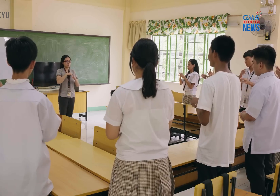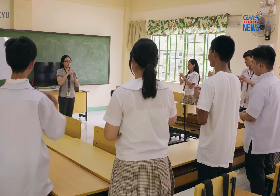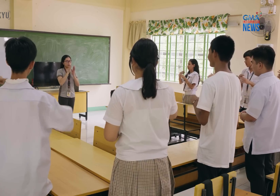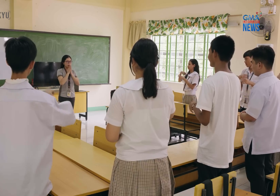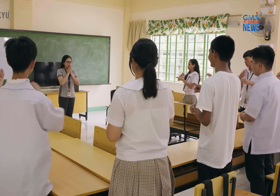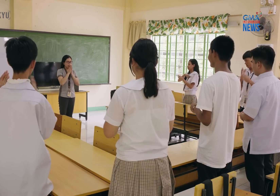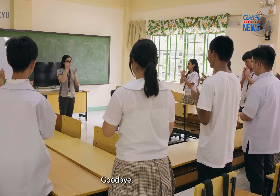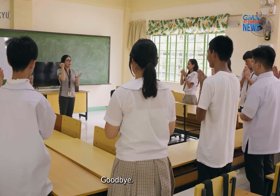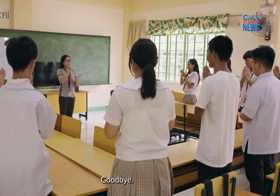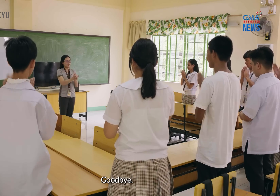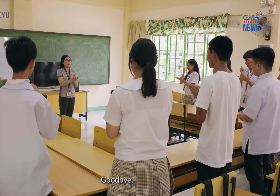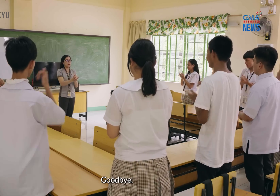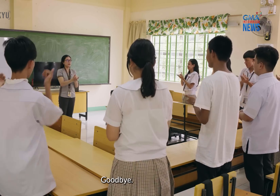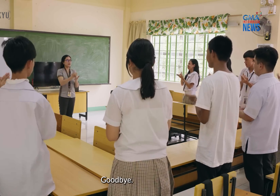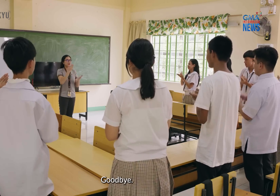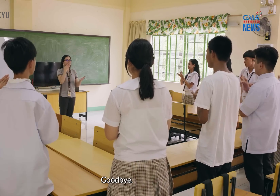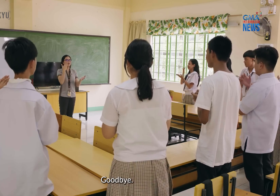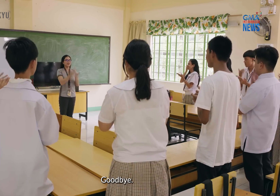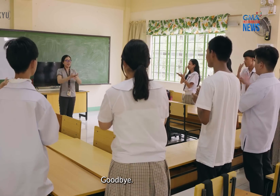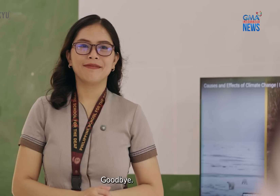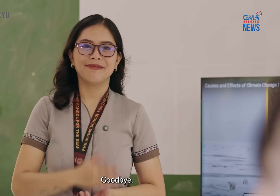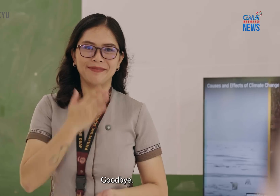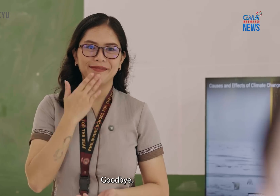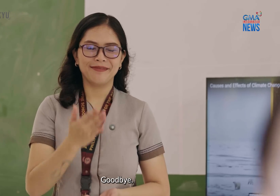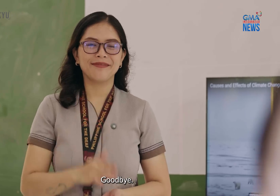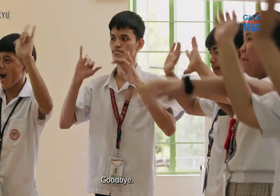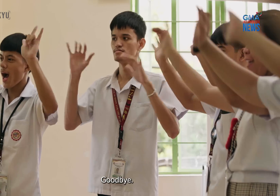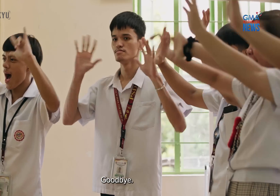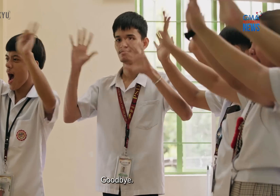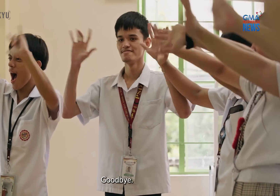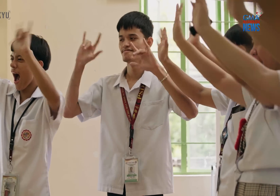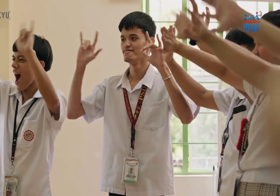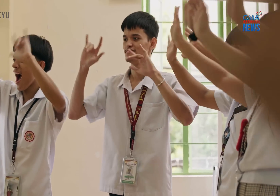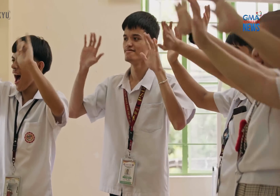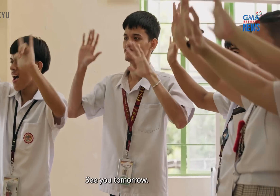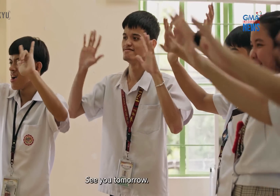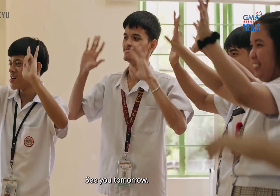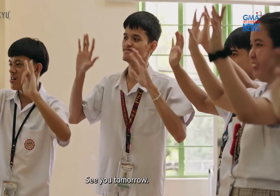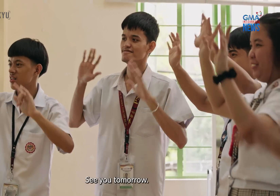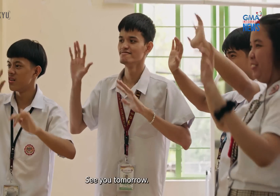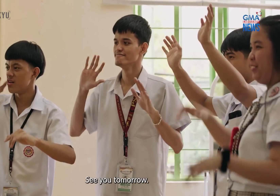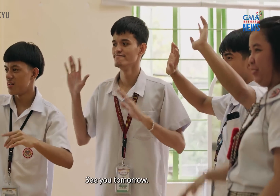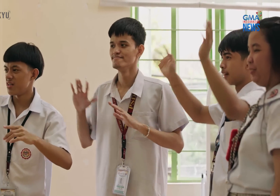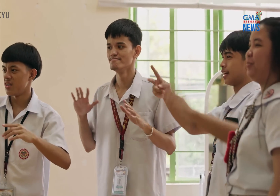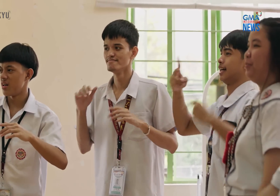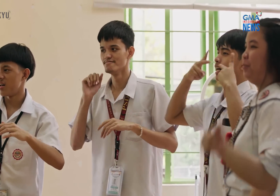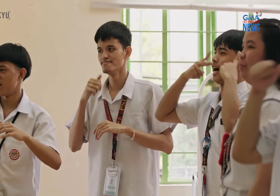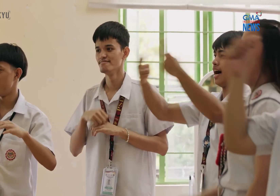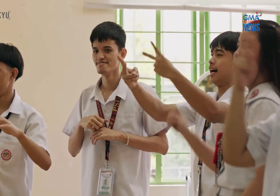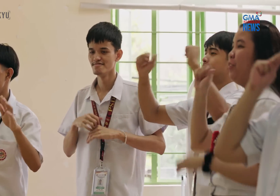or any calamities happen in the future.